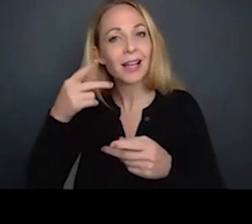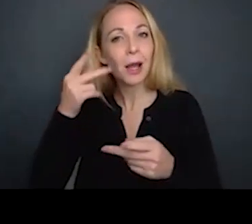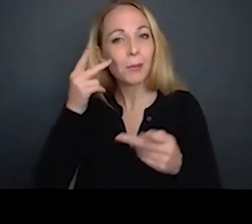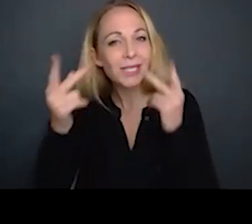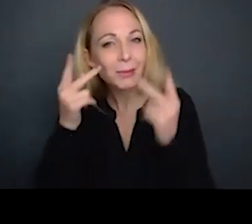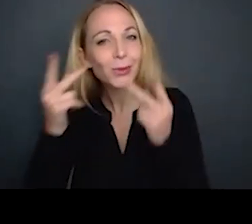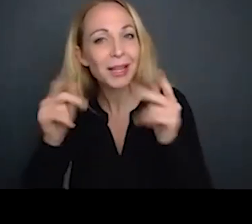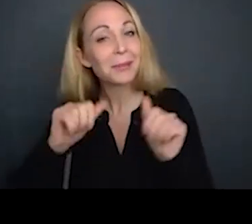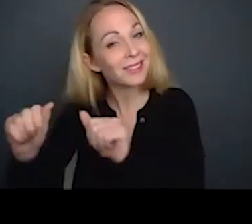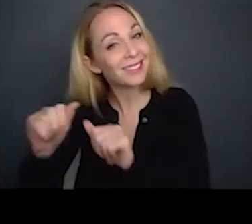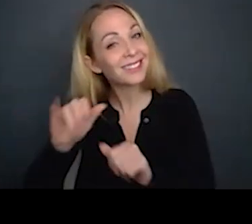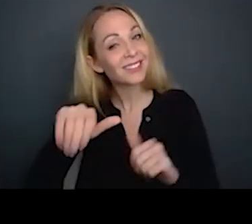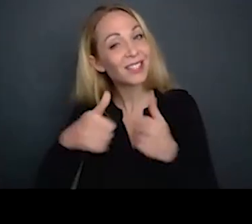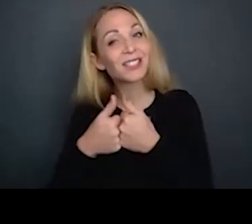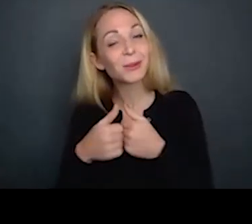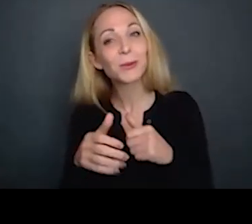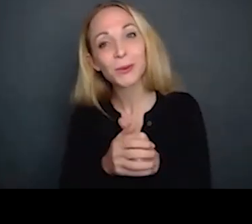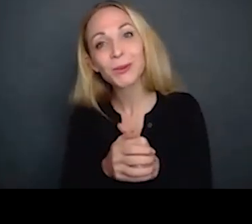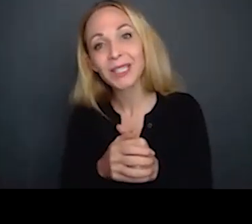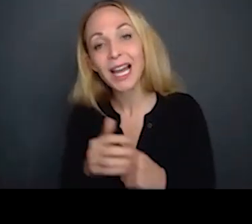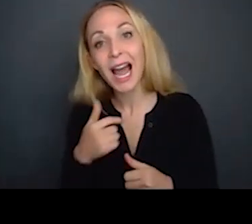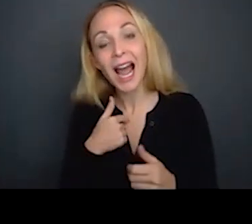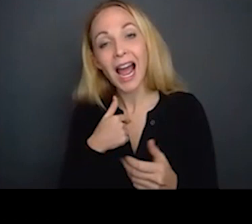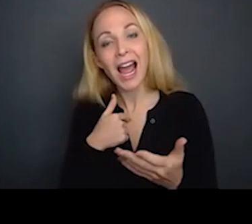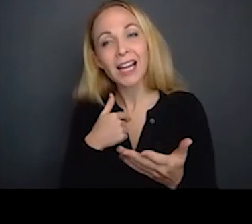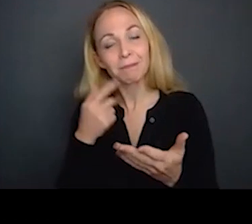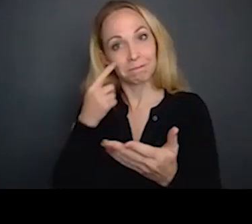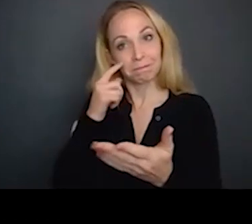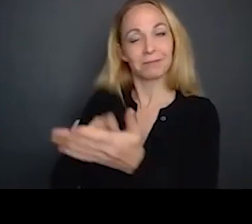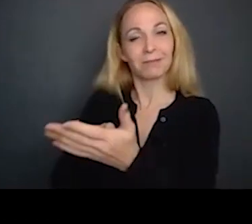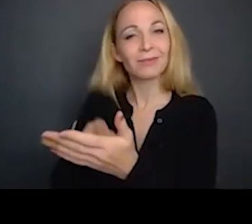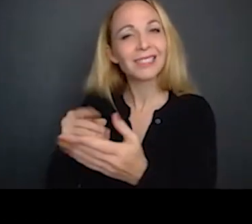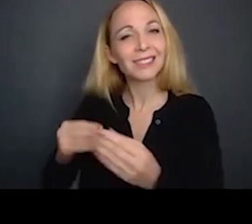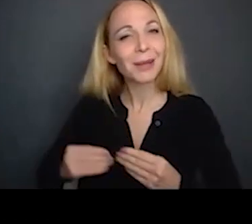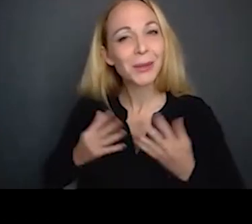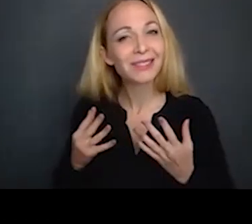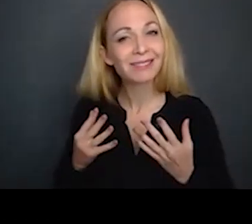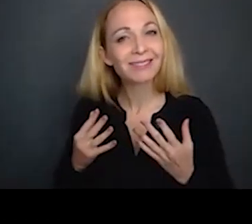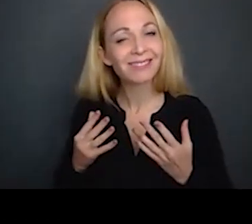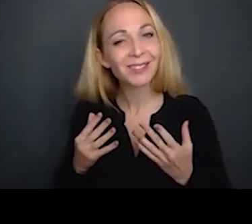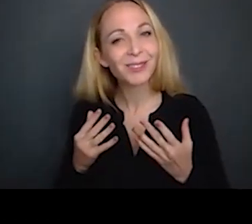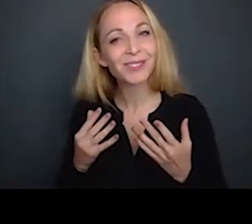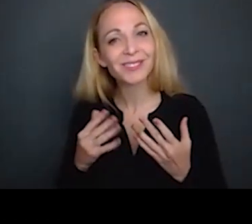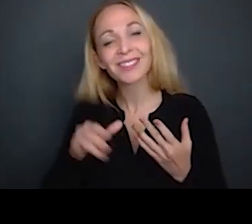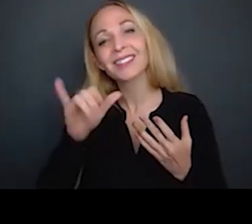And those challenges I find inspiring. And so that’s what we’re looking at now.